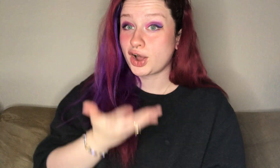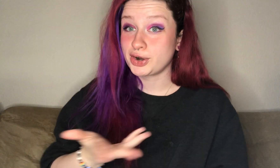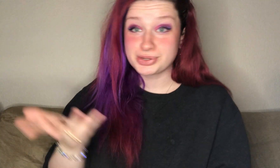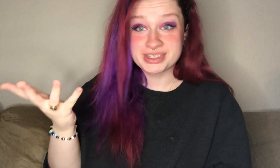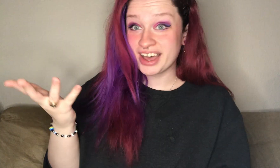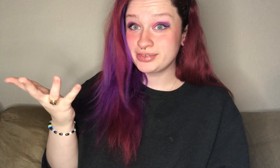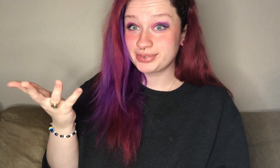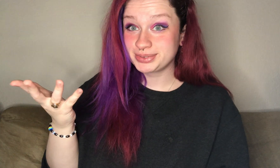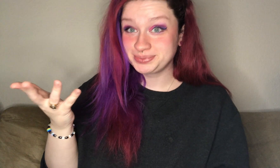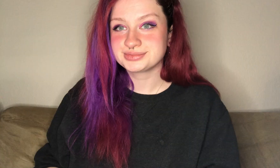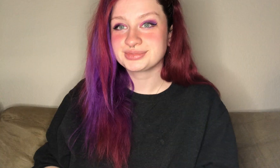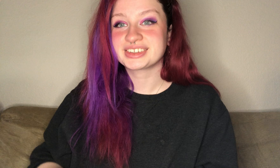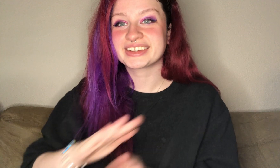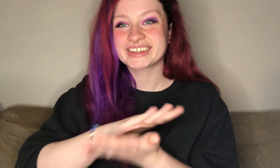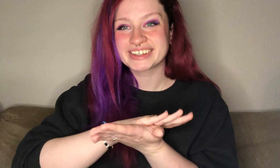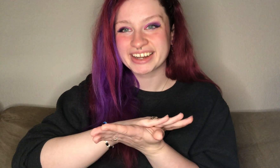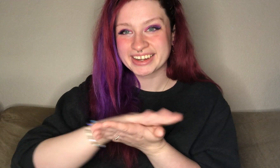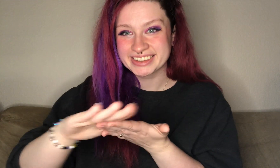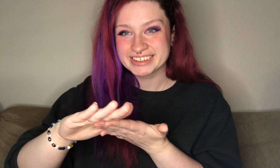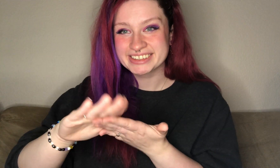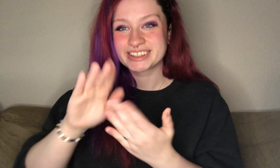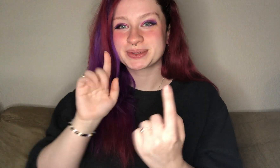"are you deaf?"